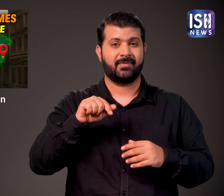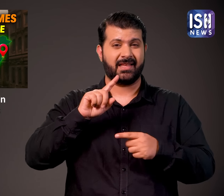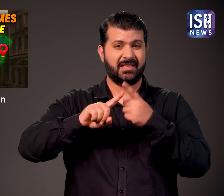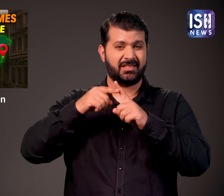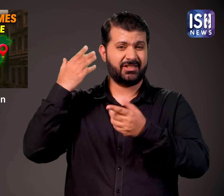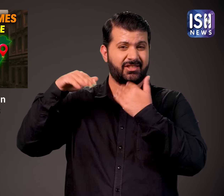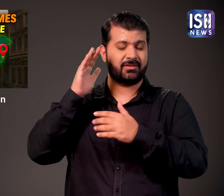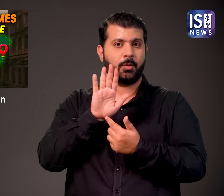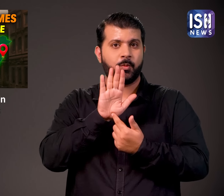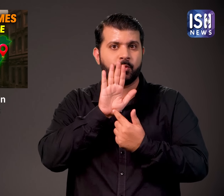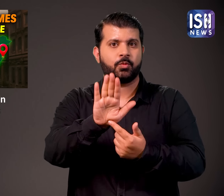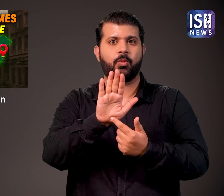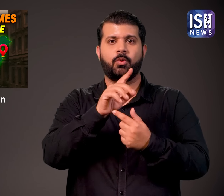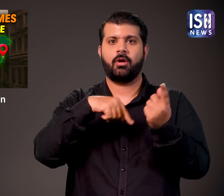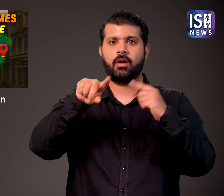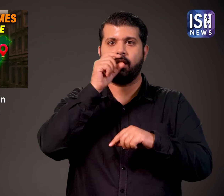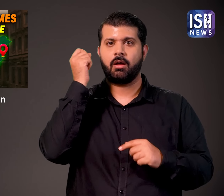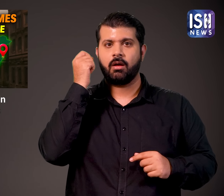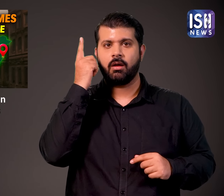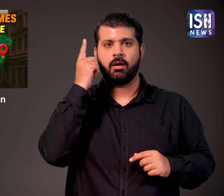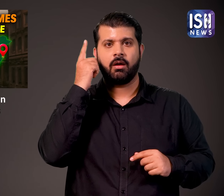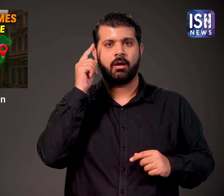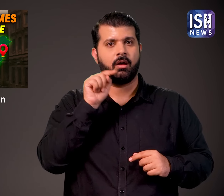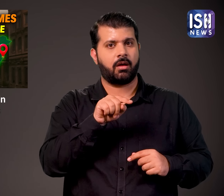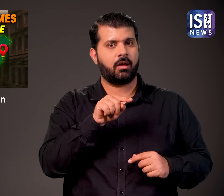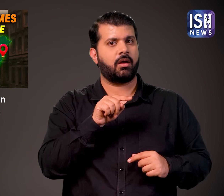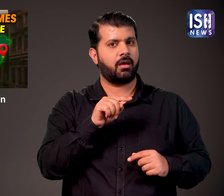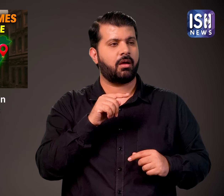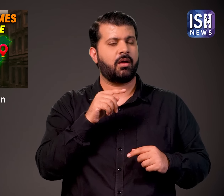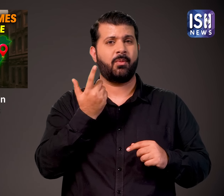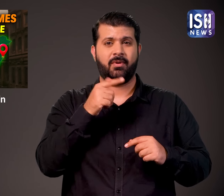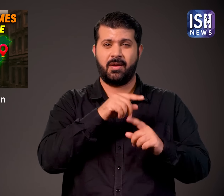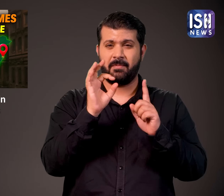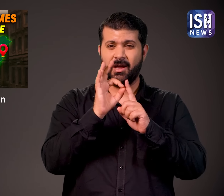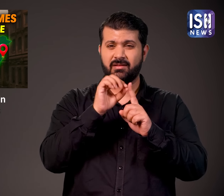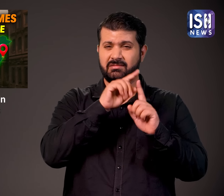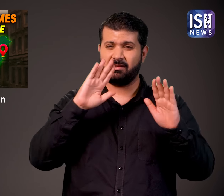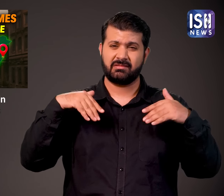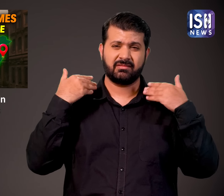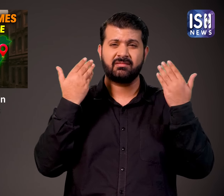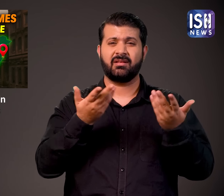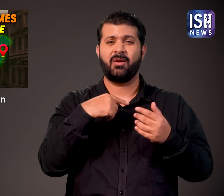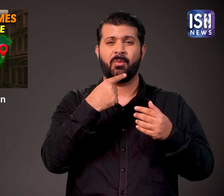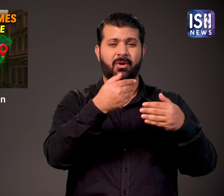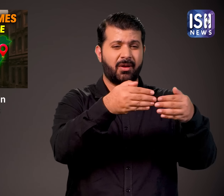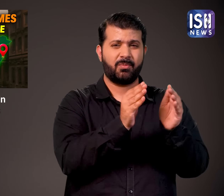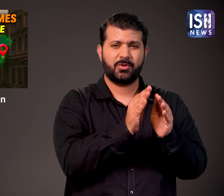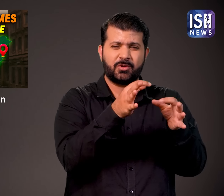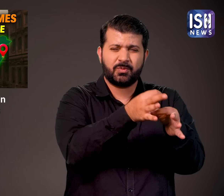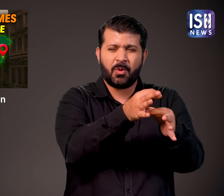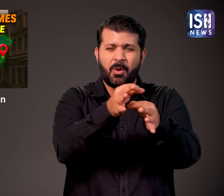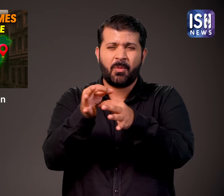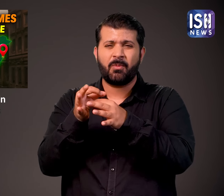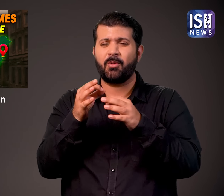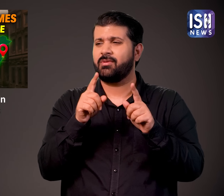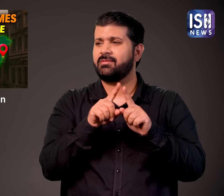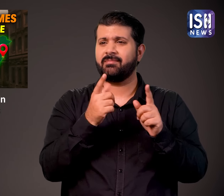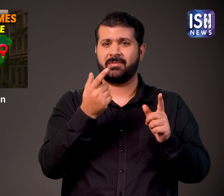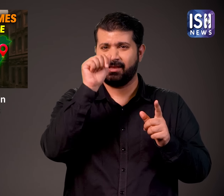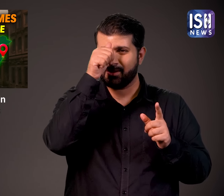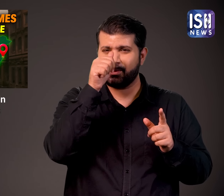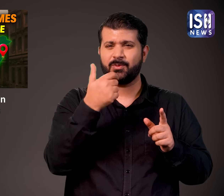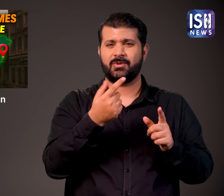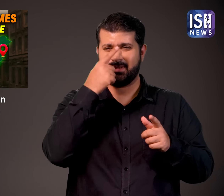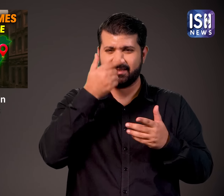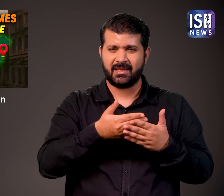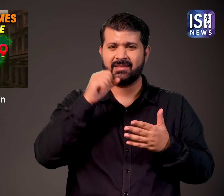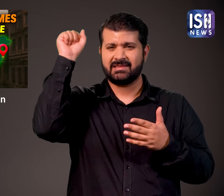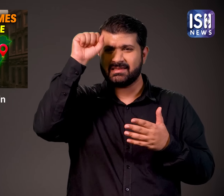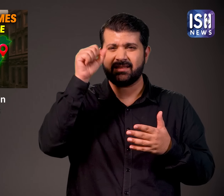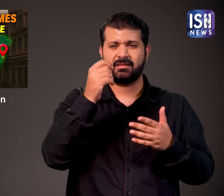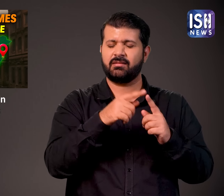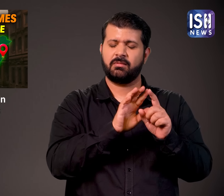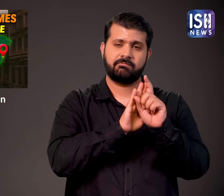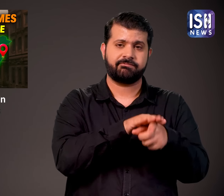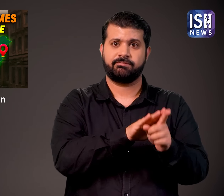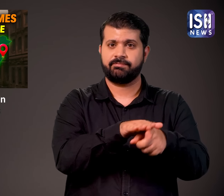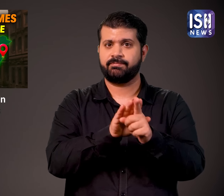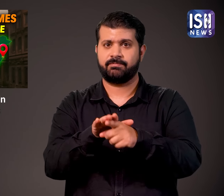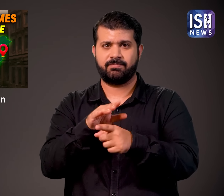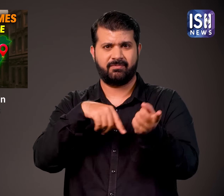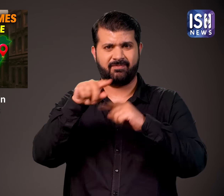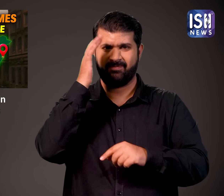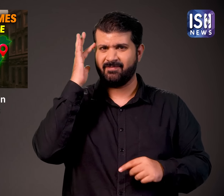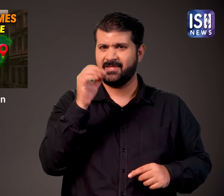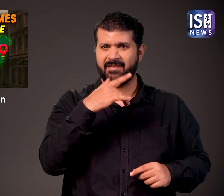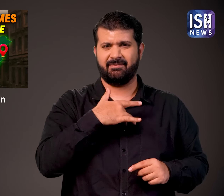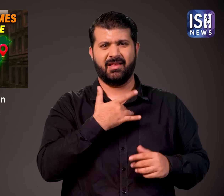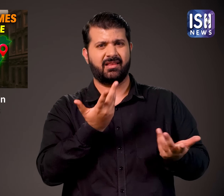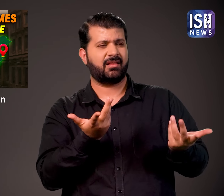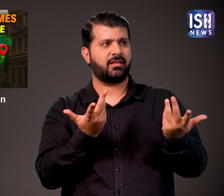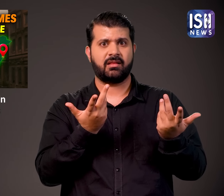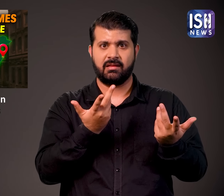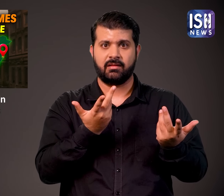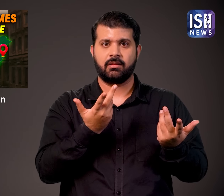History helps us understand the struggles faced by minorities in Pakistan, including Hindus, Jains and Sikhs.